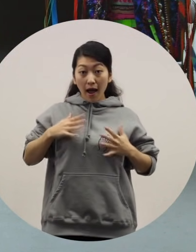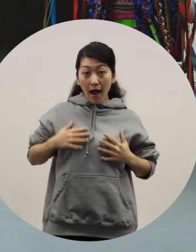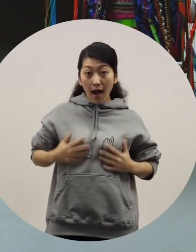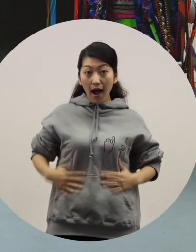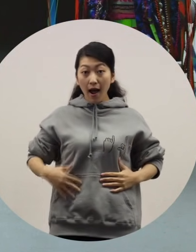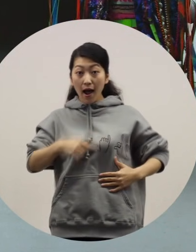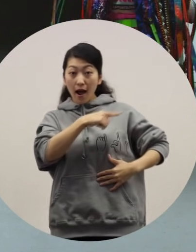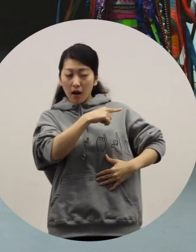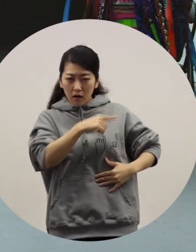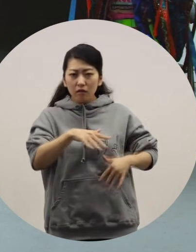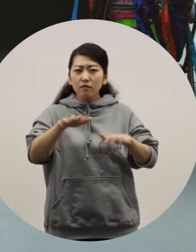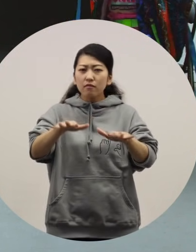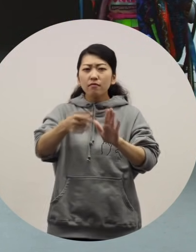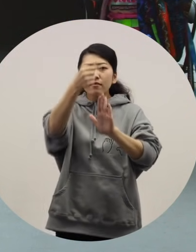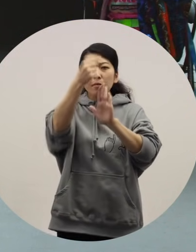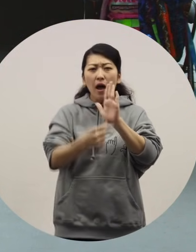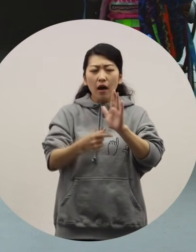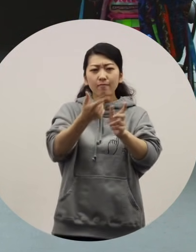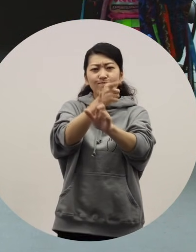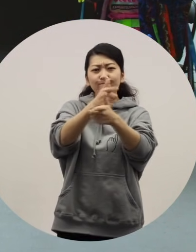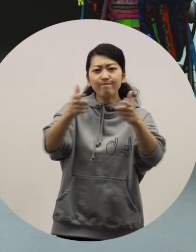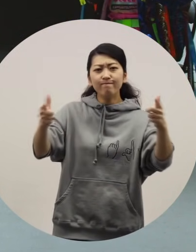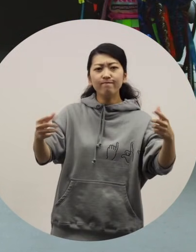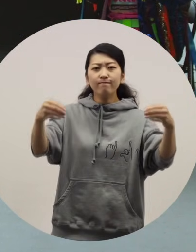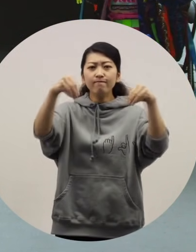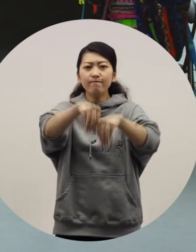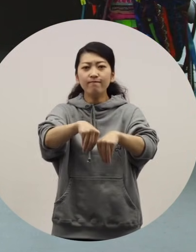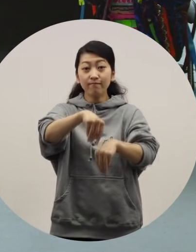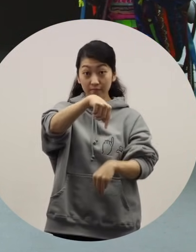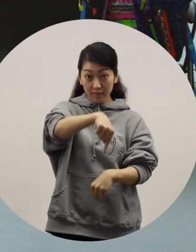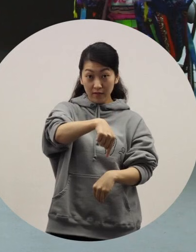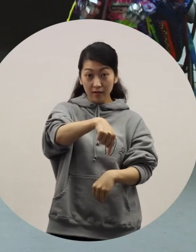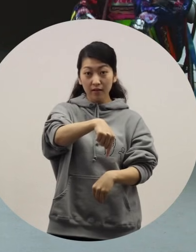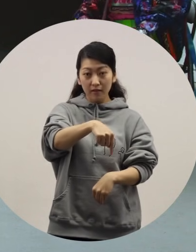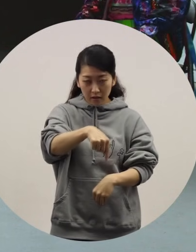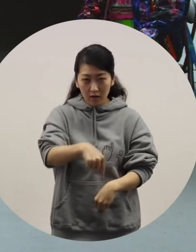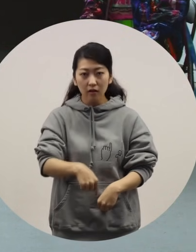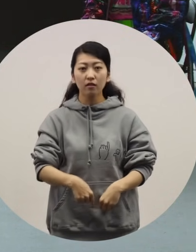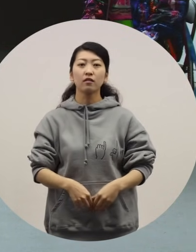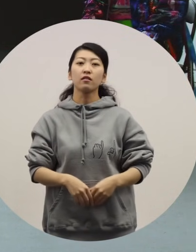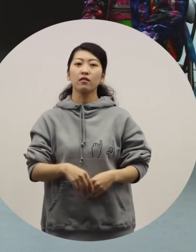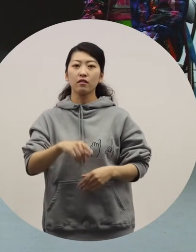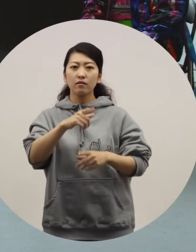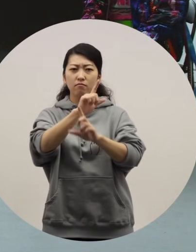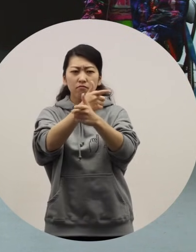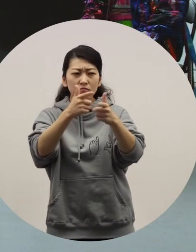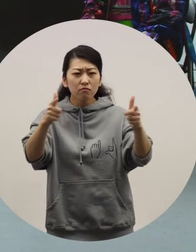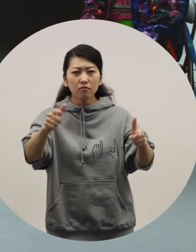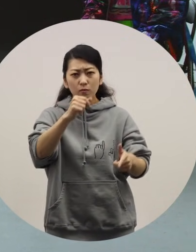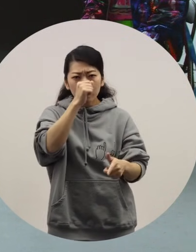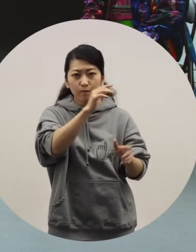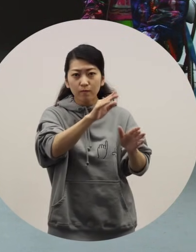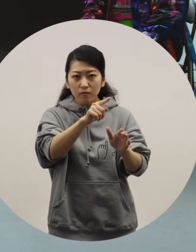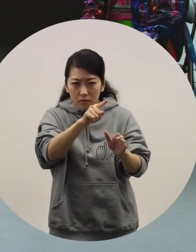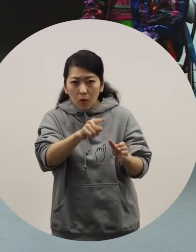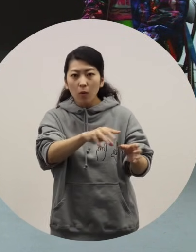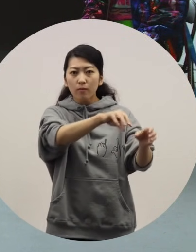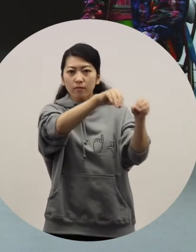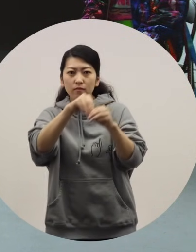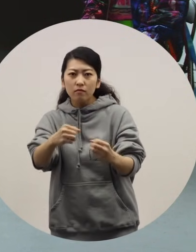I expressed "diversity", the theme of the show. The theme of turning difference into power